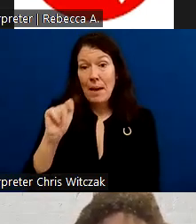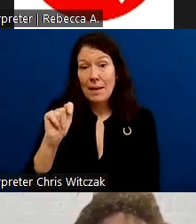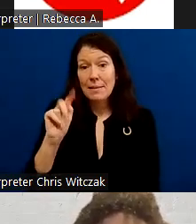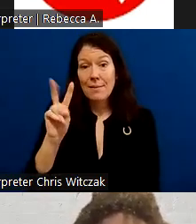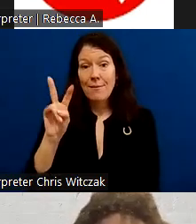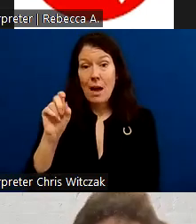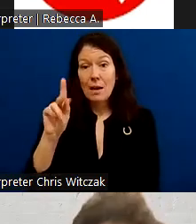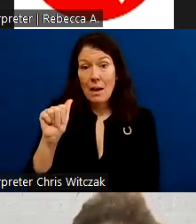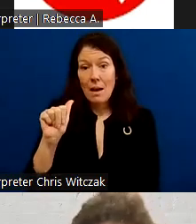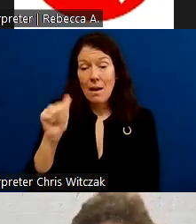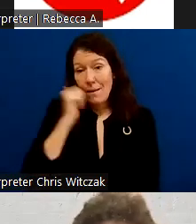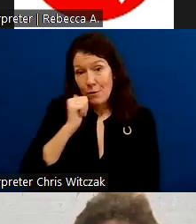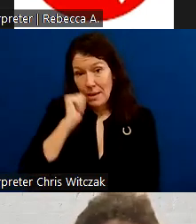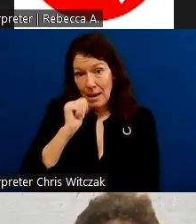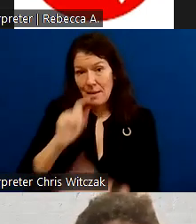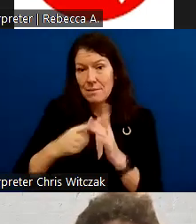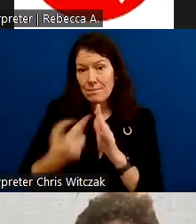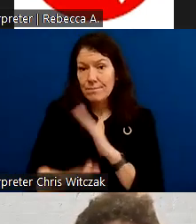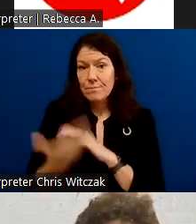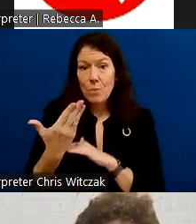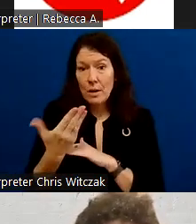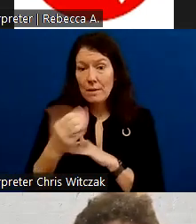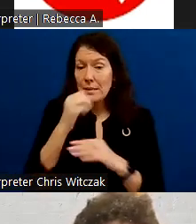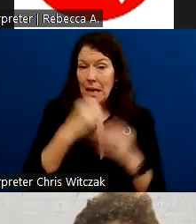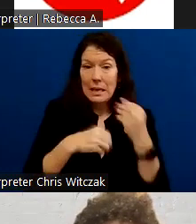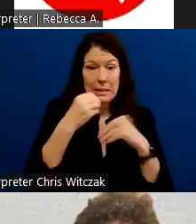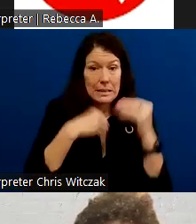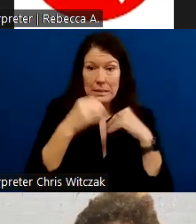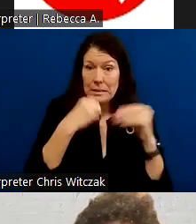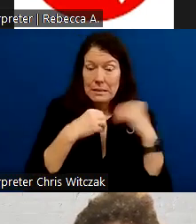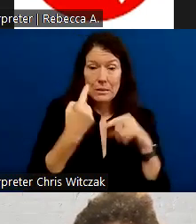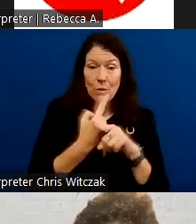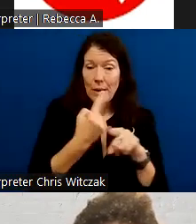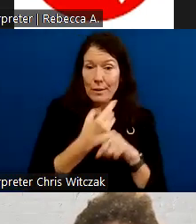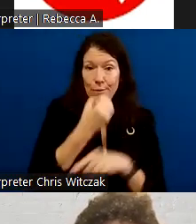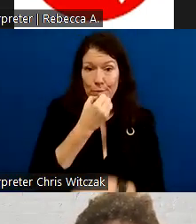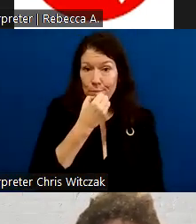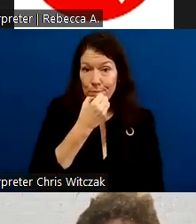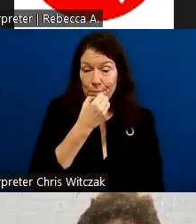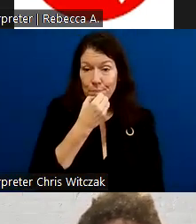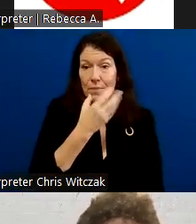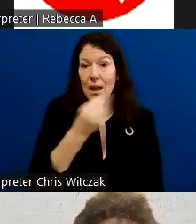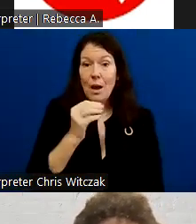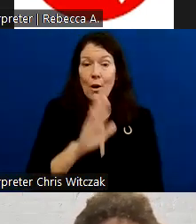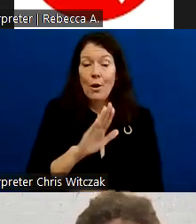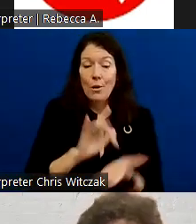in the morning. She does not eat a regular meal every day in her prescribed medications